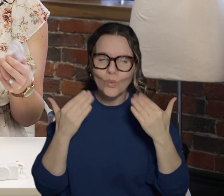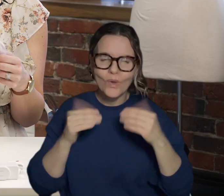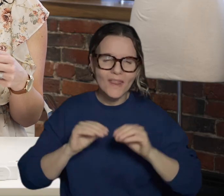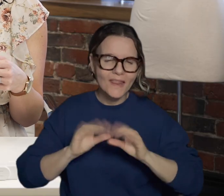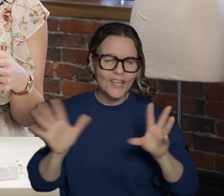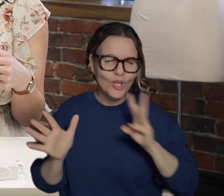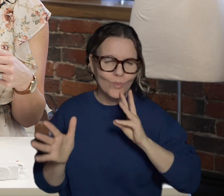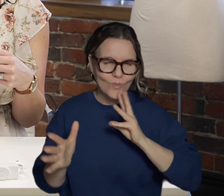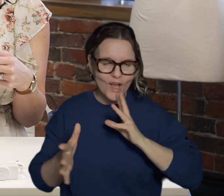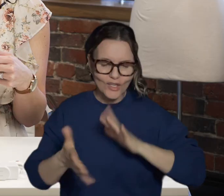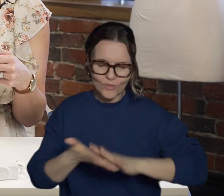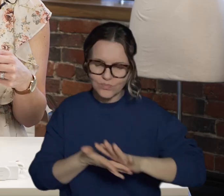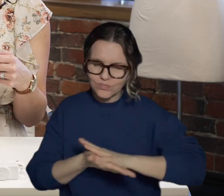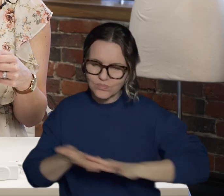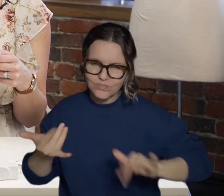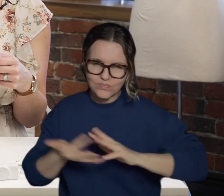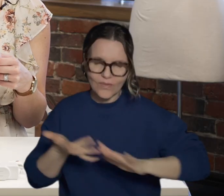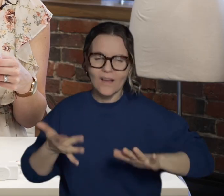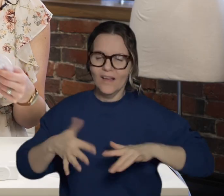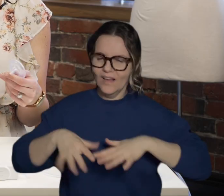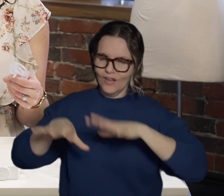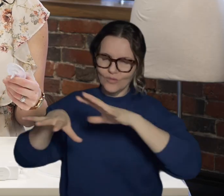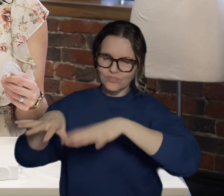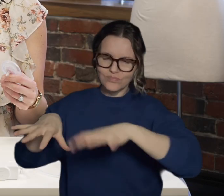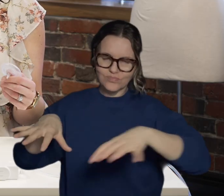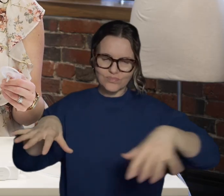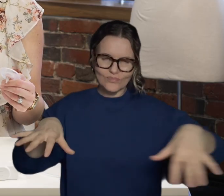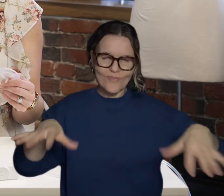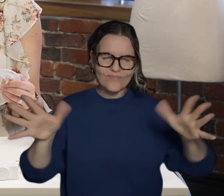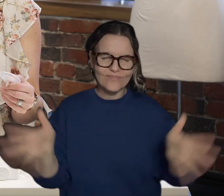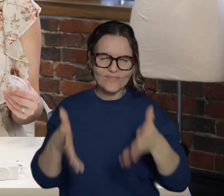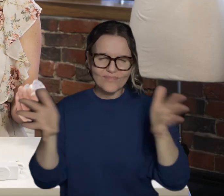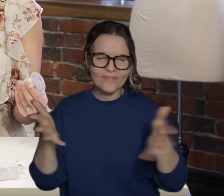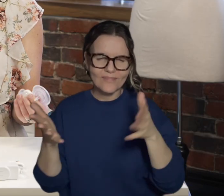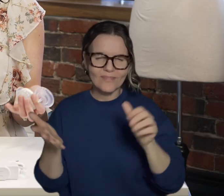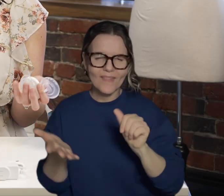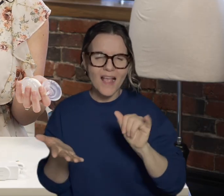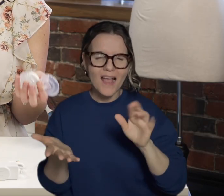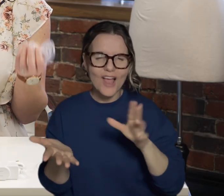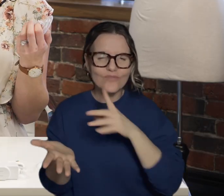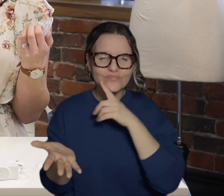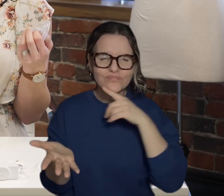as you normally would rinse with cool clear water and then let them air dry that takes a total about